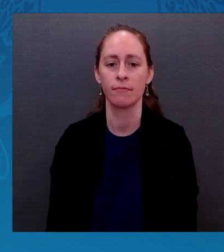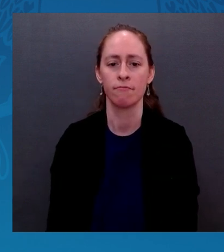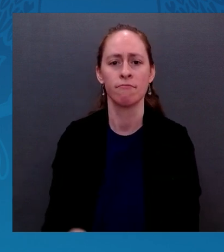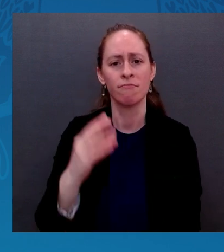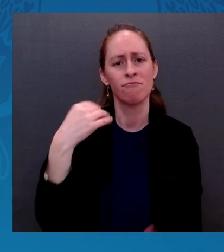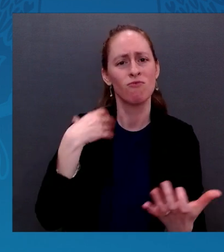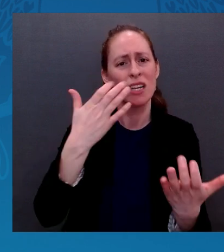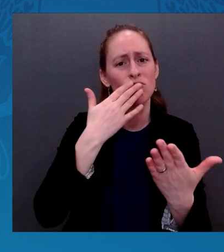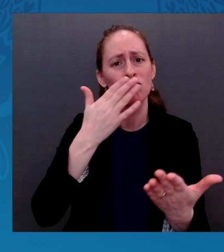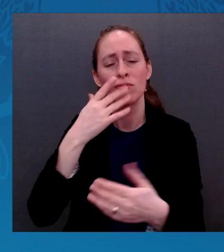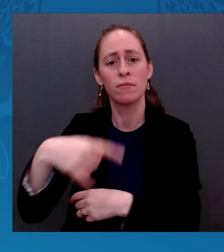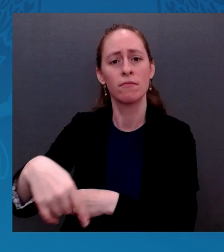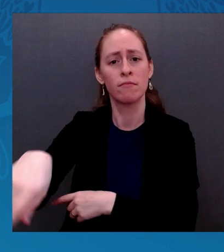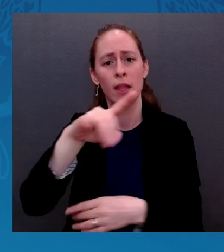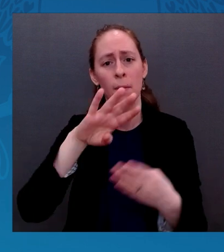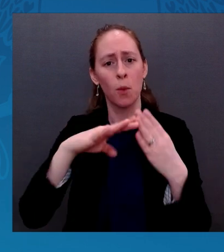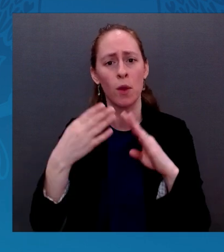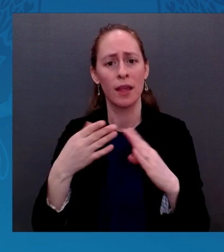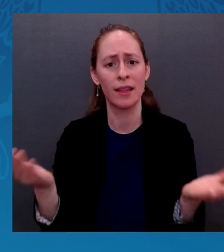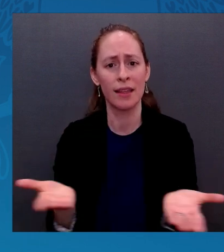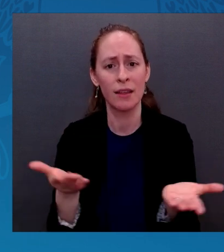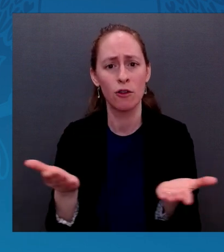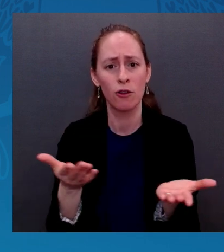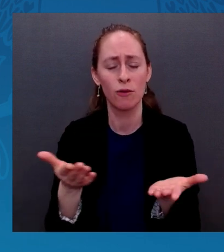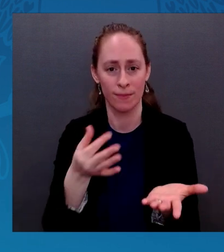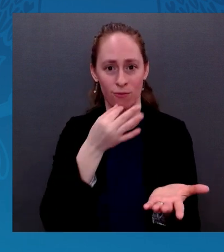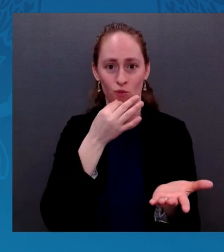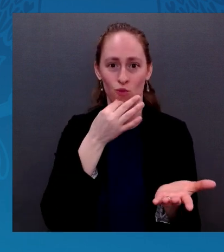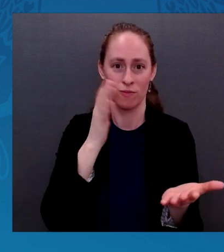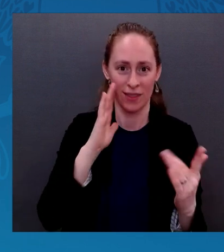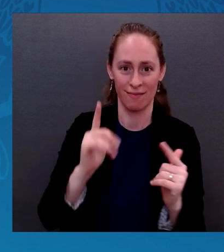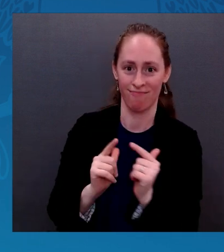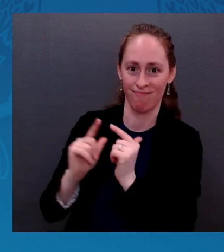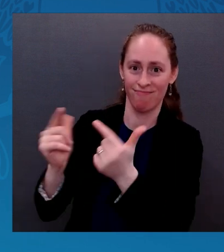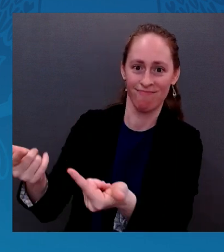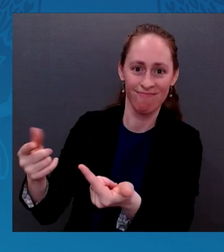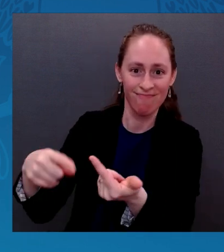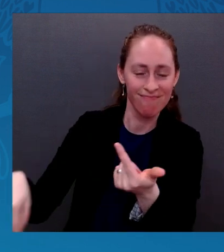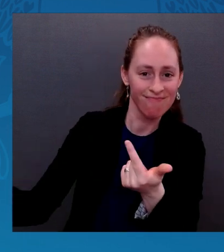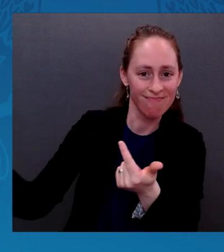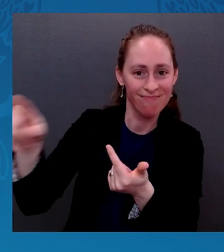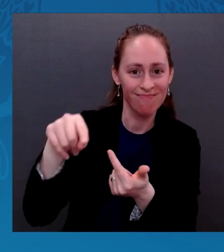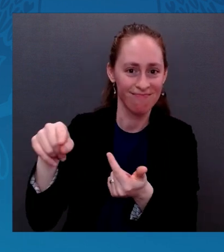but I cannot tell you enough how important your roles of leadership